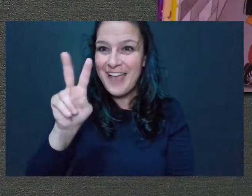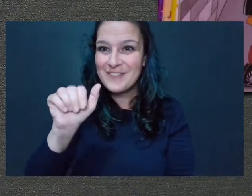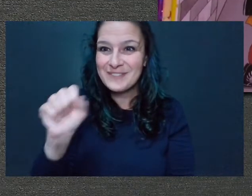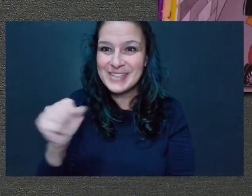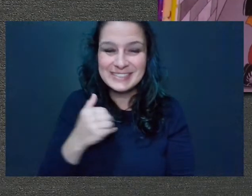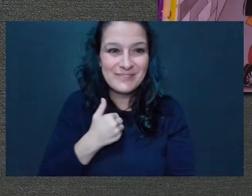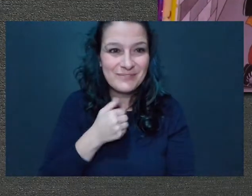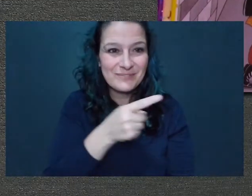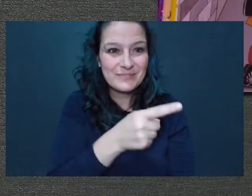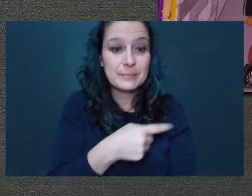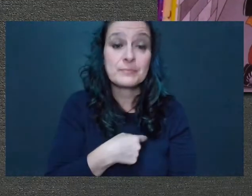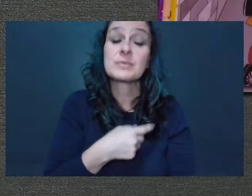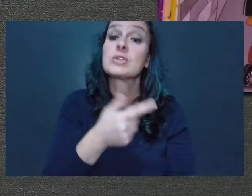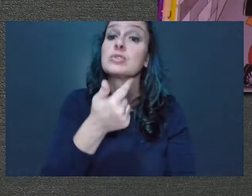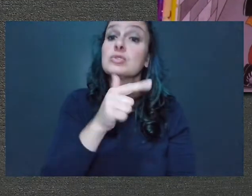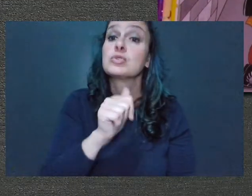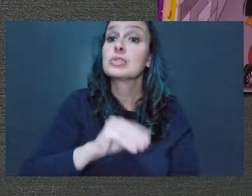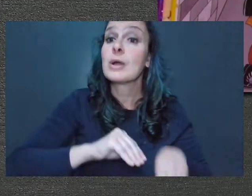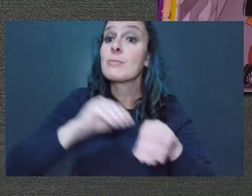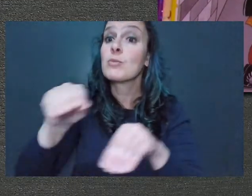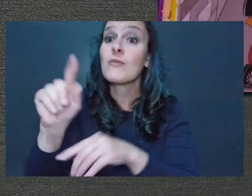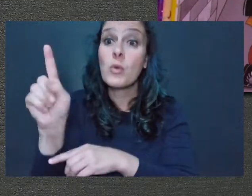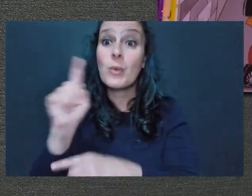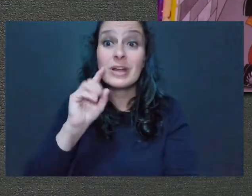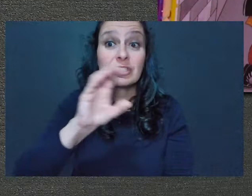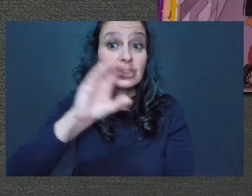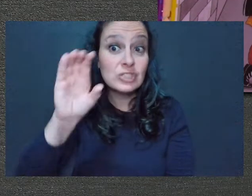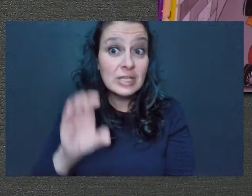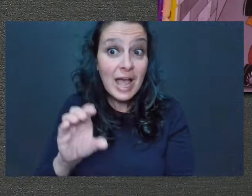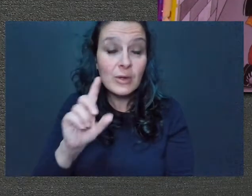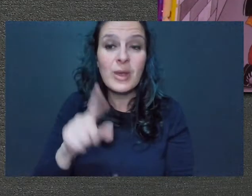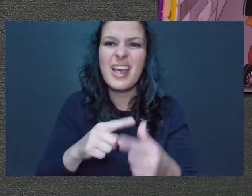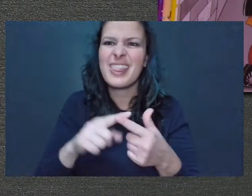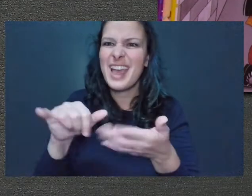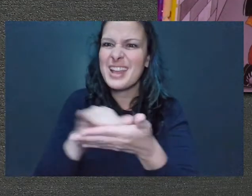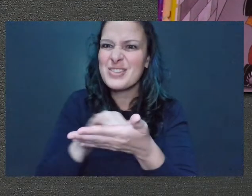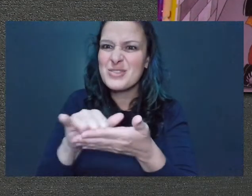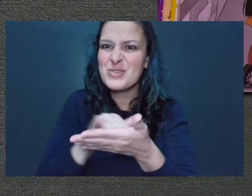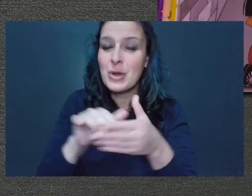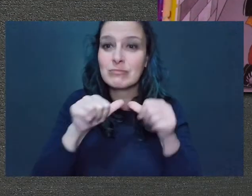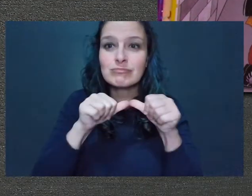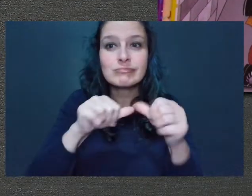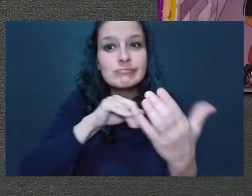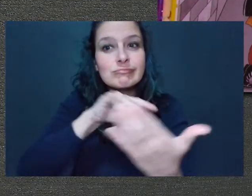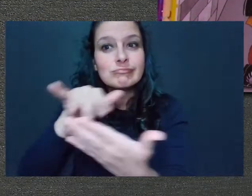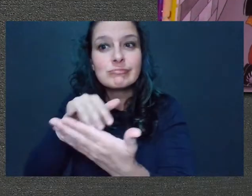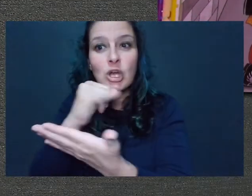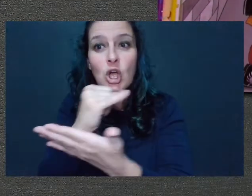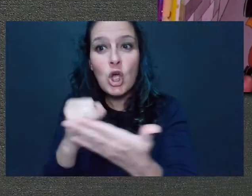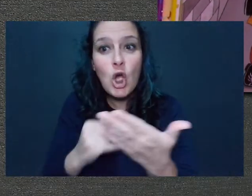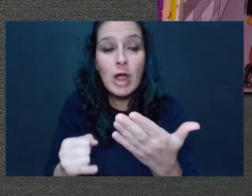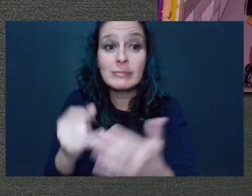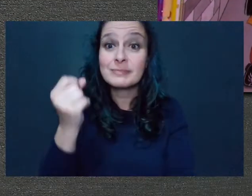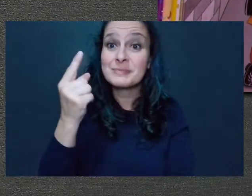"Georgia moved to Chicago, "and then New York to keep studying art, "but everyone in the city was so busy.